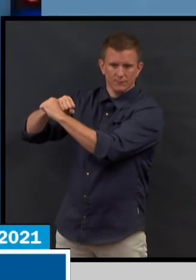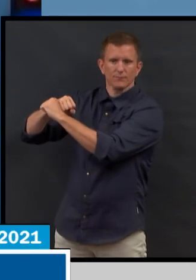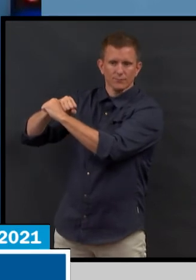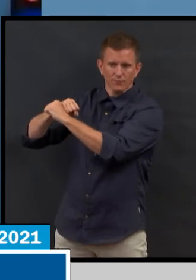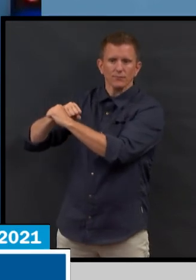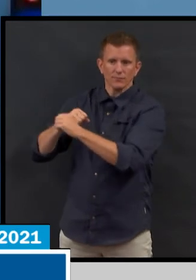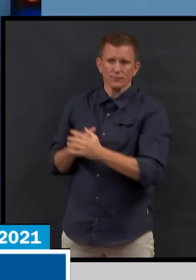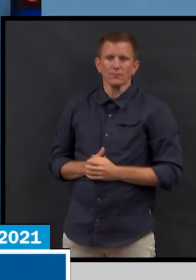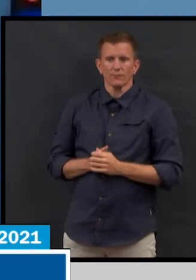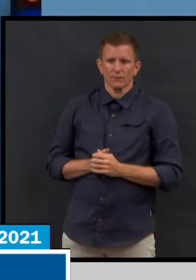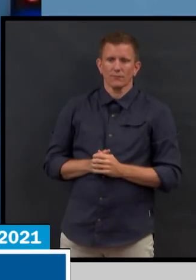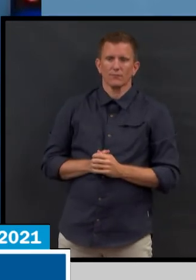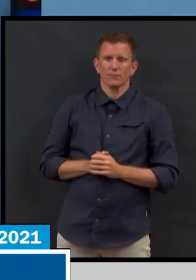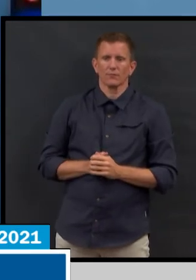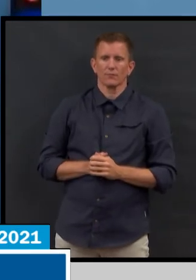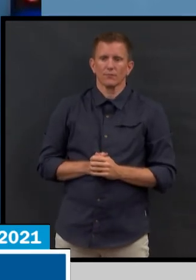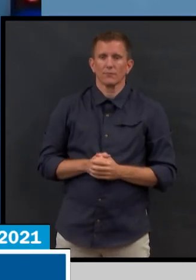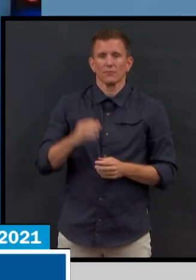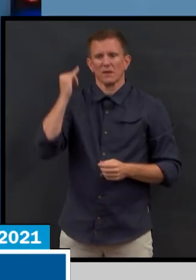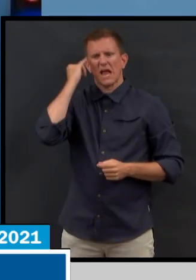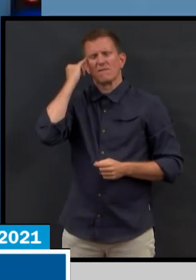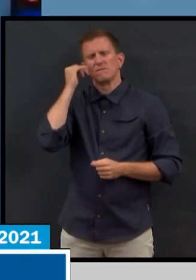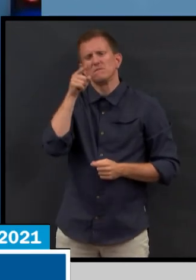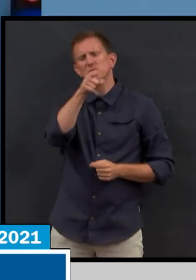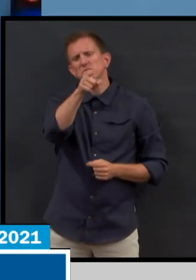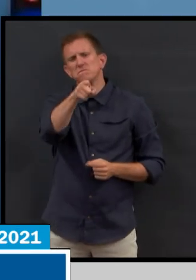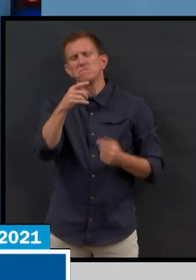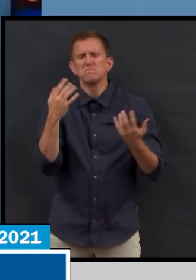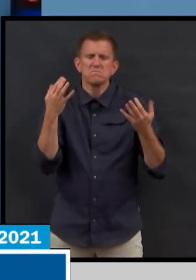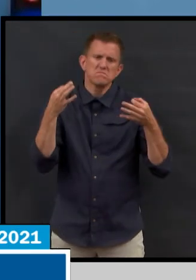you want to stay in your neighborhood you can do that as well as wealth building people if you've